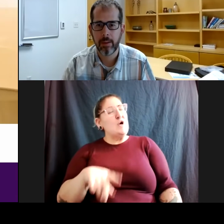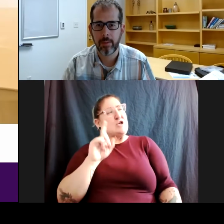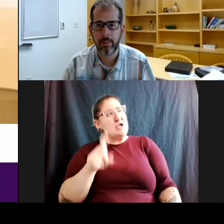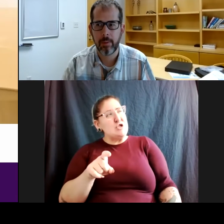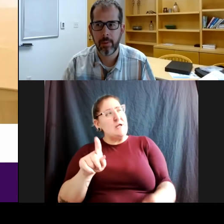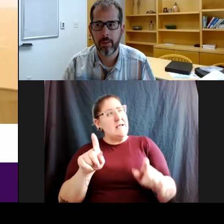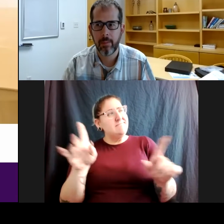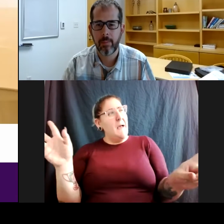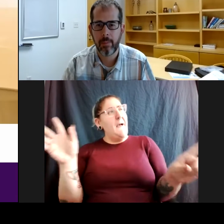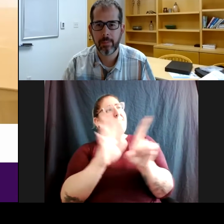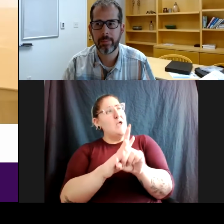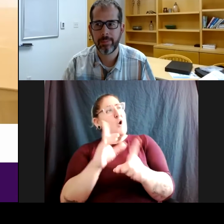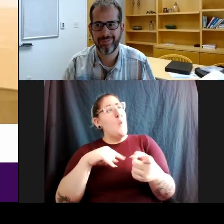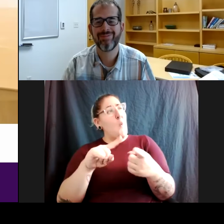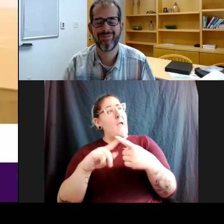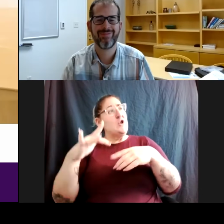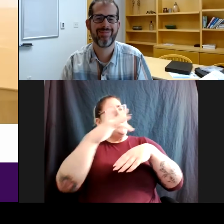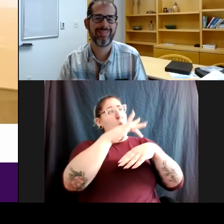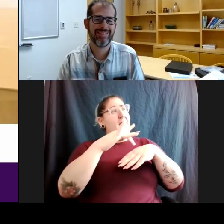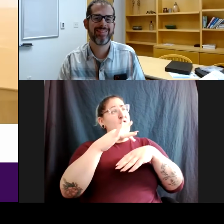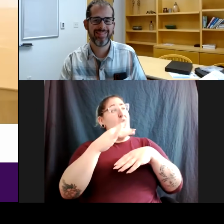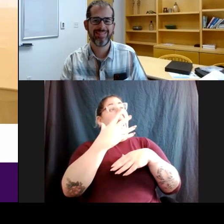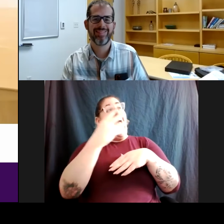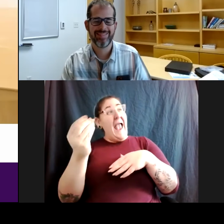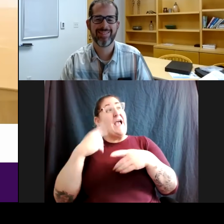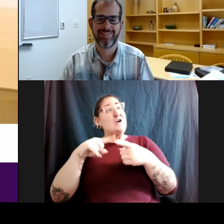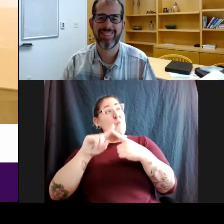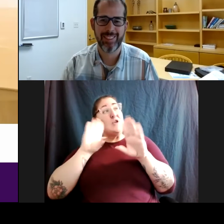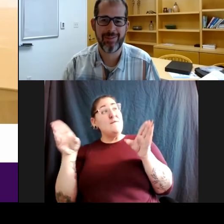Henny: That really depends. That's a whole different question. What am I looking